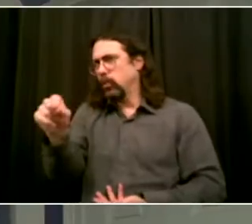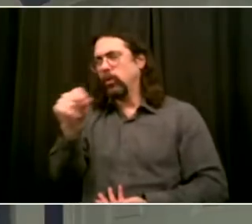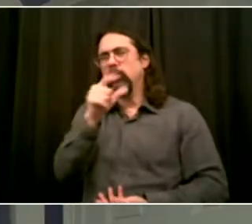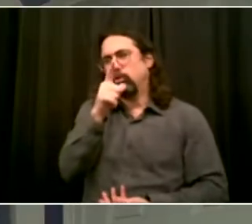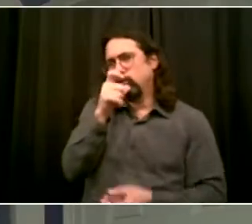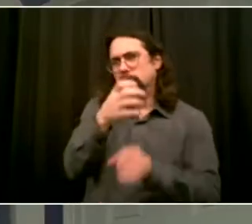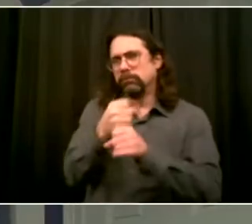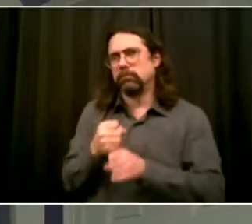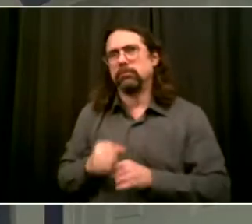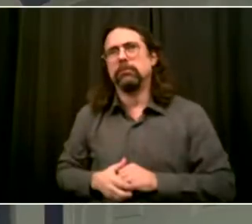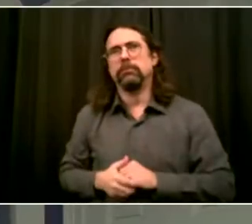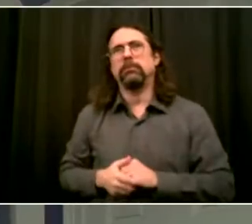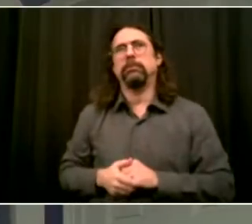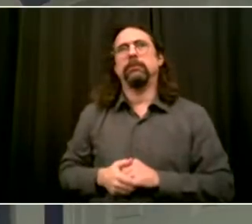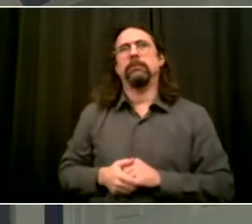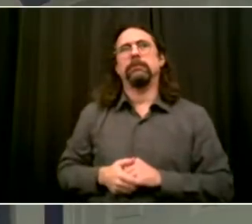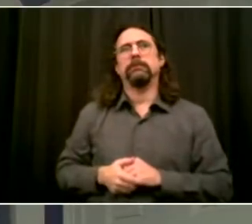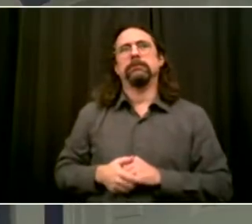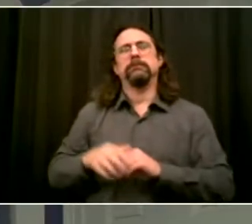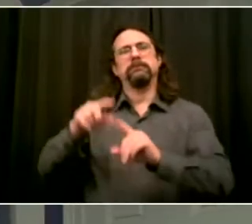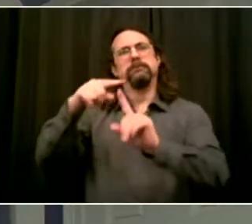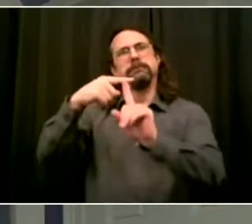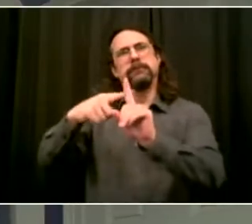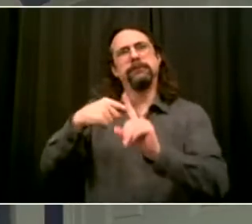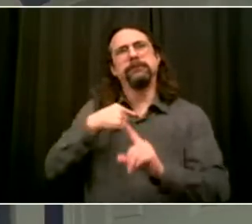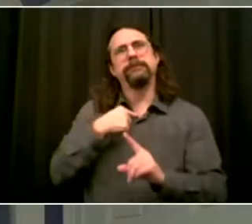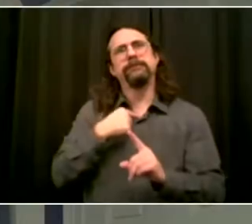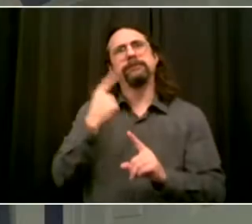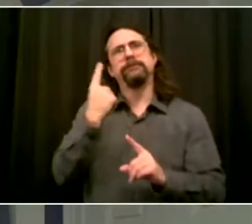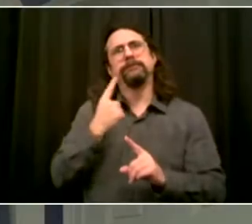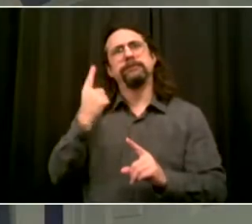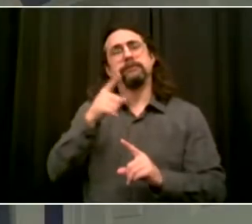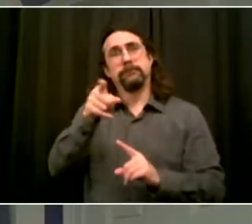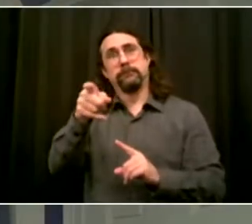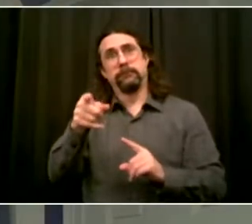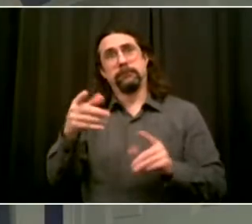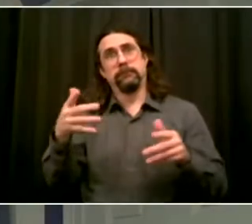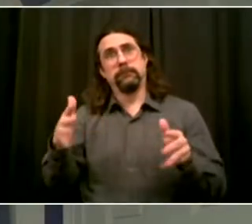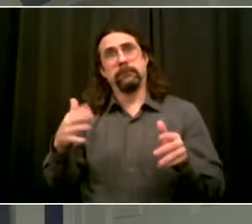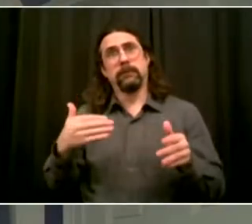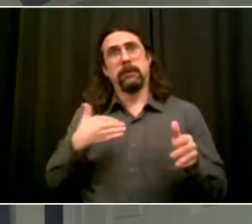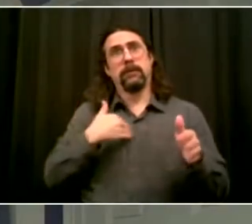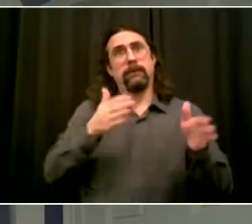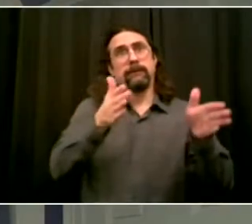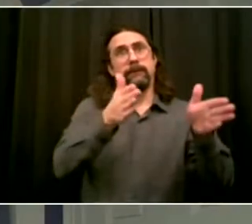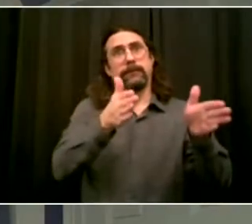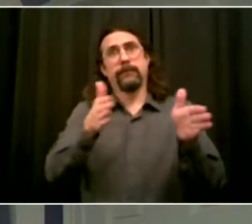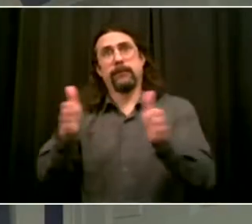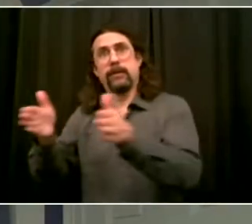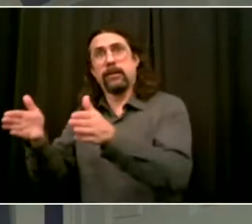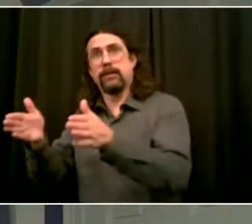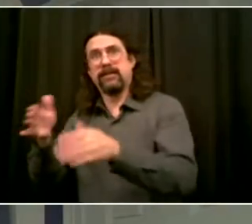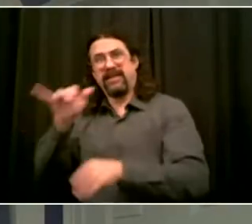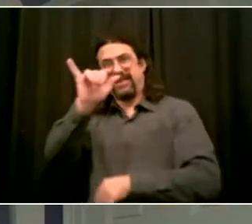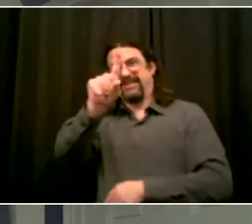UPTICK ISN'T AS HIGH ARE THERE